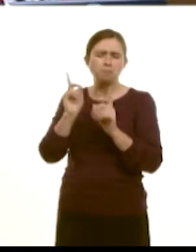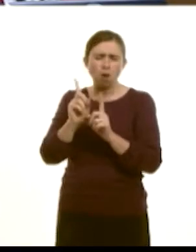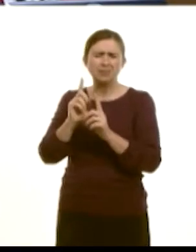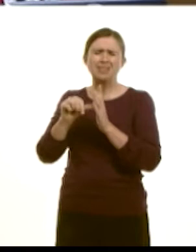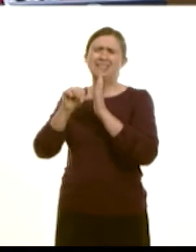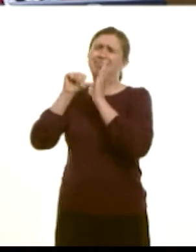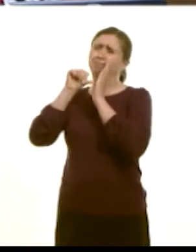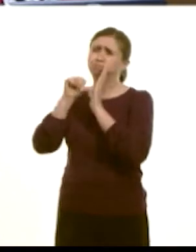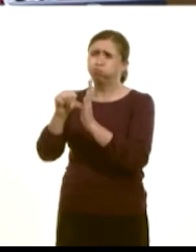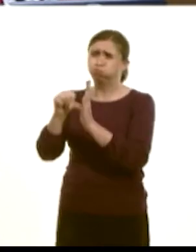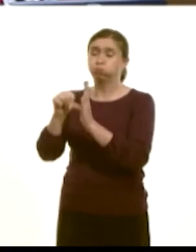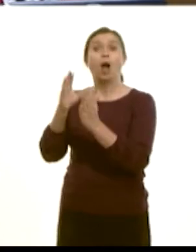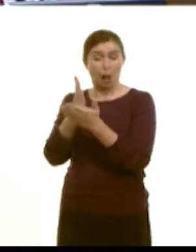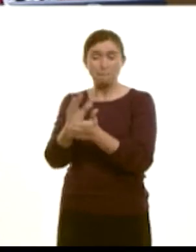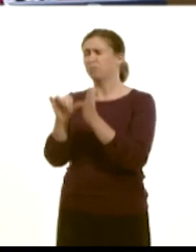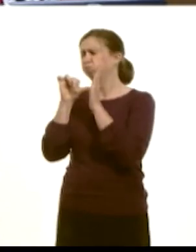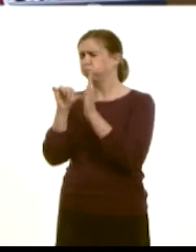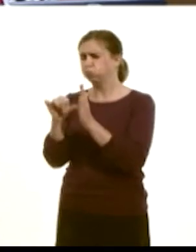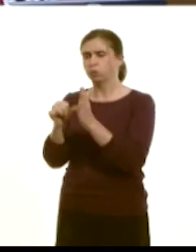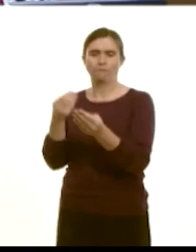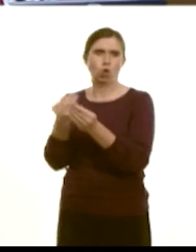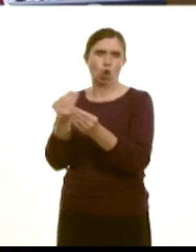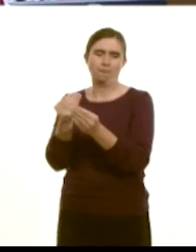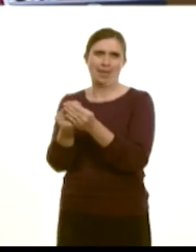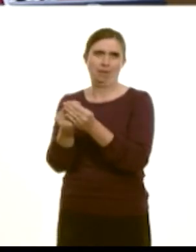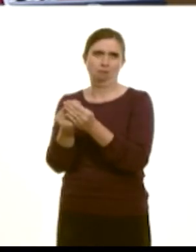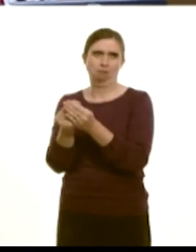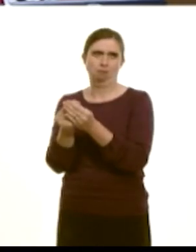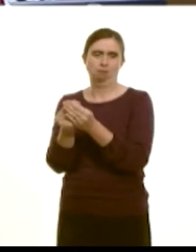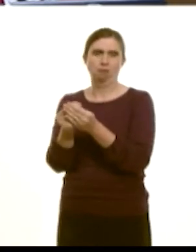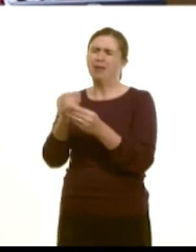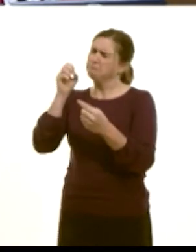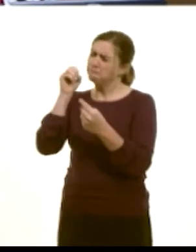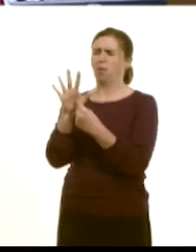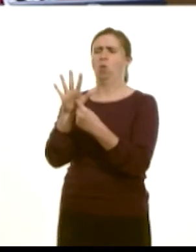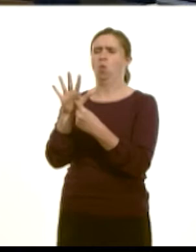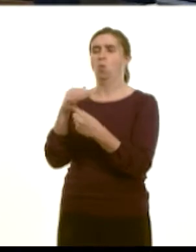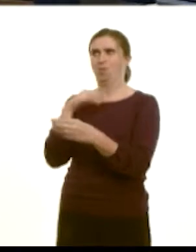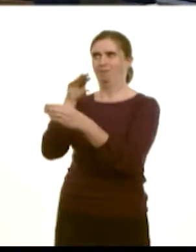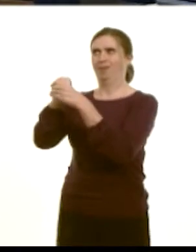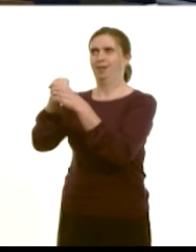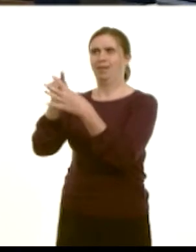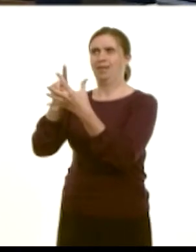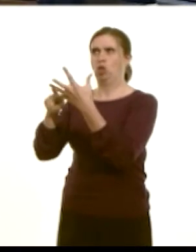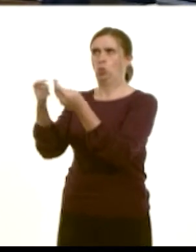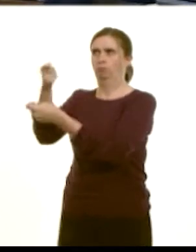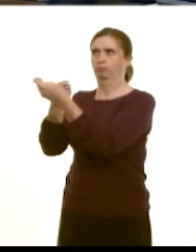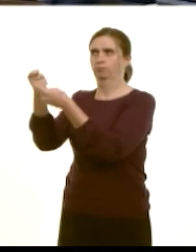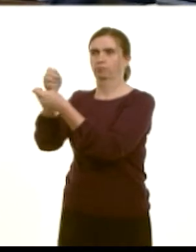underestimateófor the Welsh economy to cope with. It is absolutely essential that Wales remains part of the EU. Leanne Wood: Thank you, First Minister.